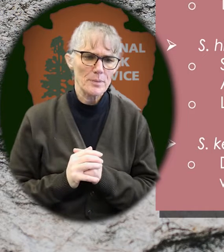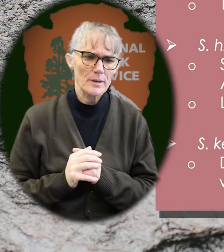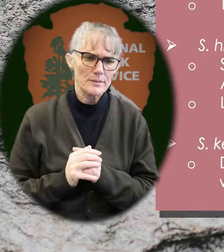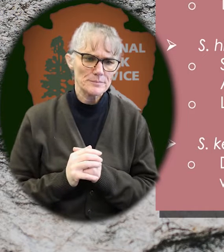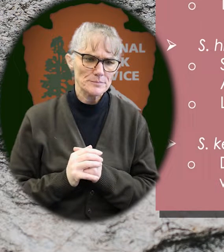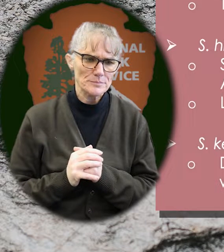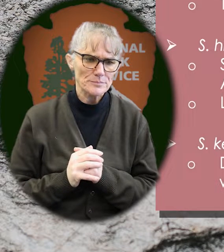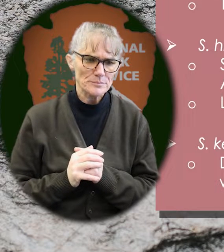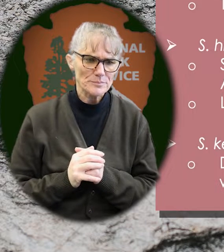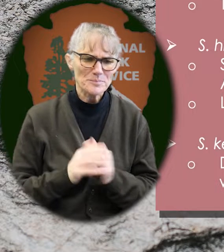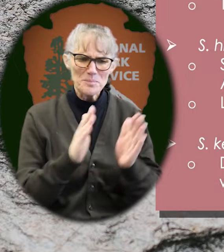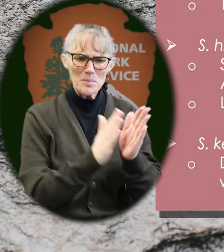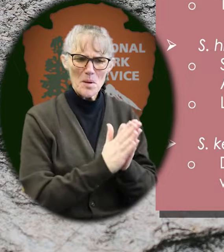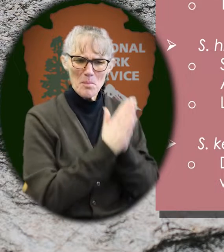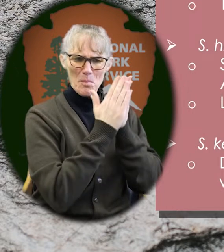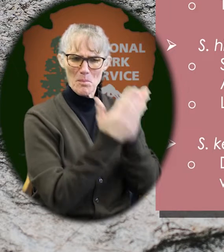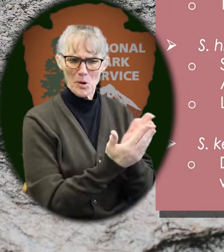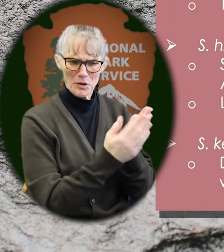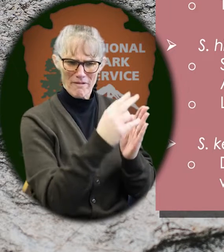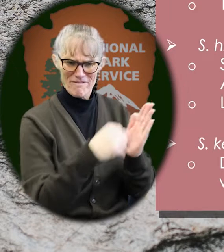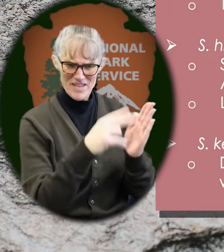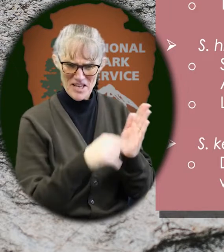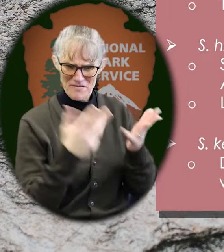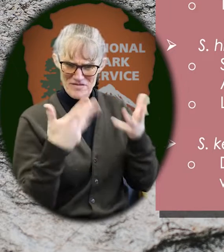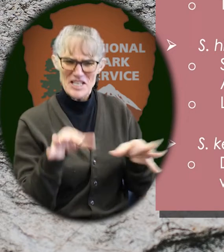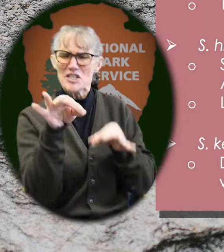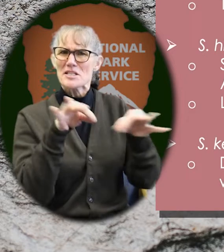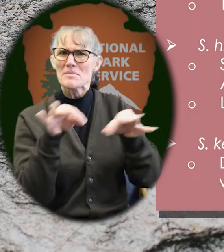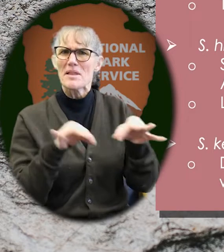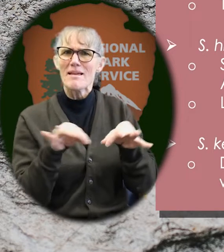So, what does the literature say about the Stenomylus systematics?